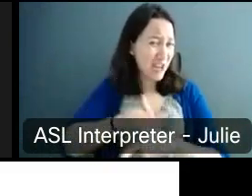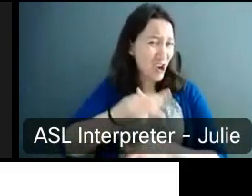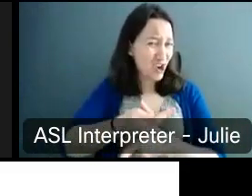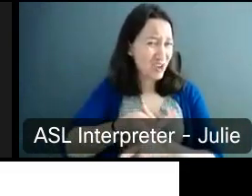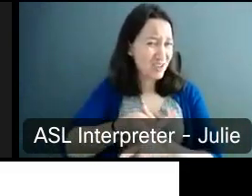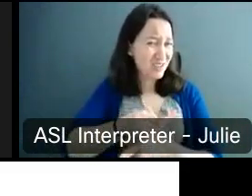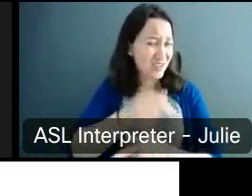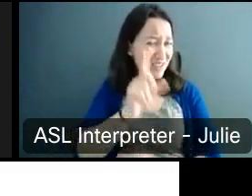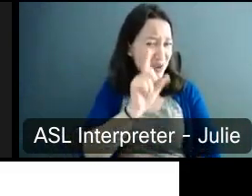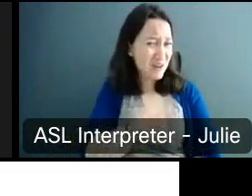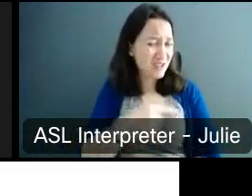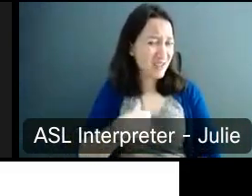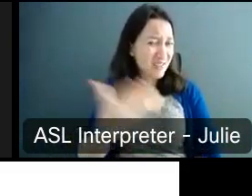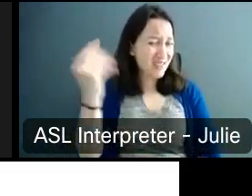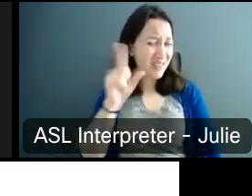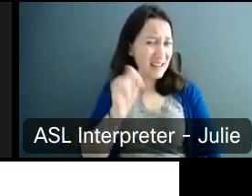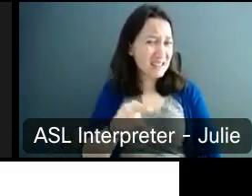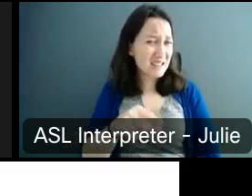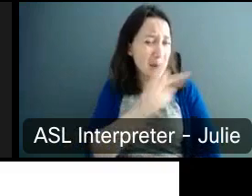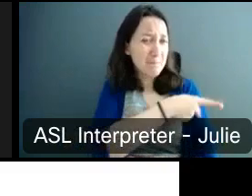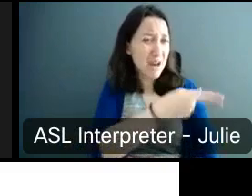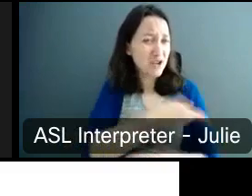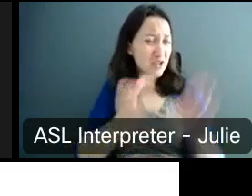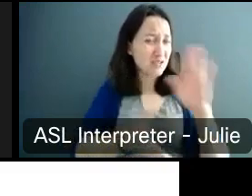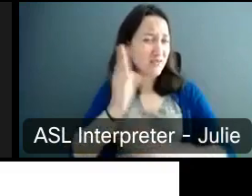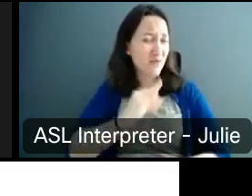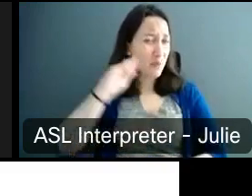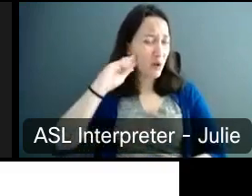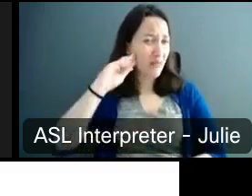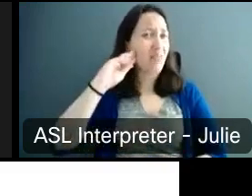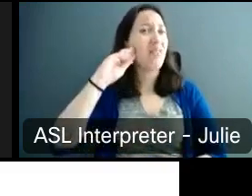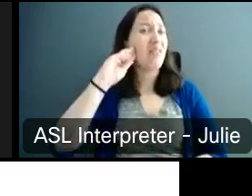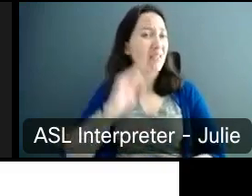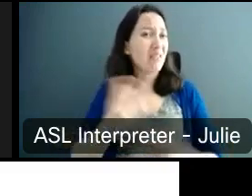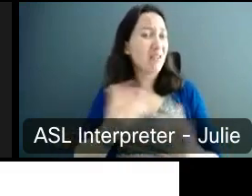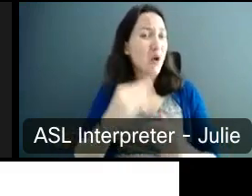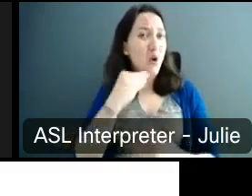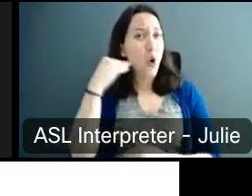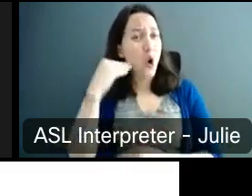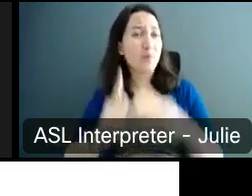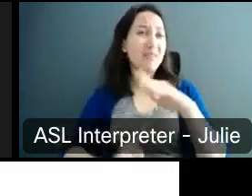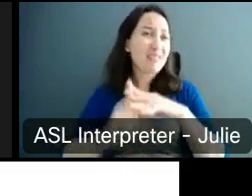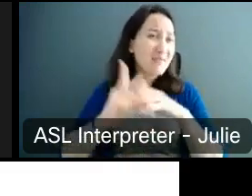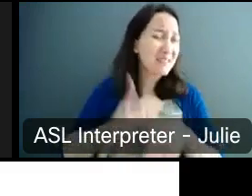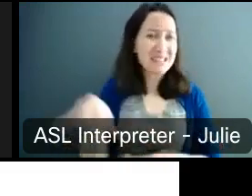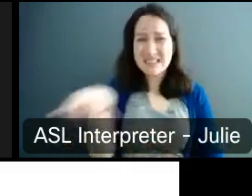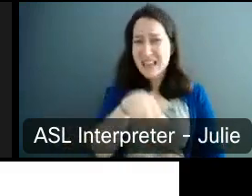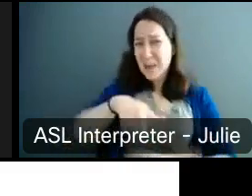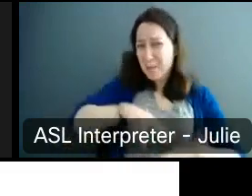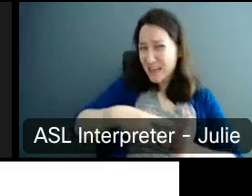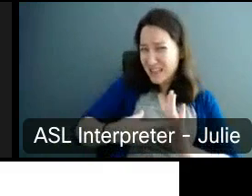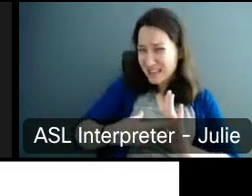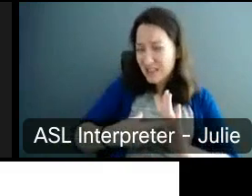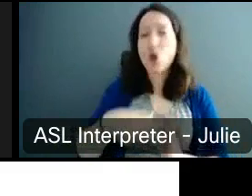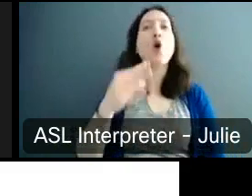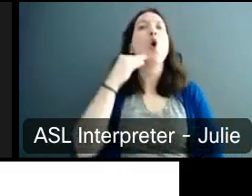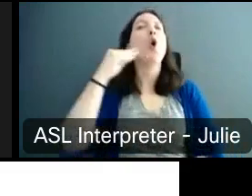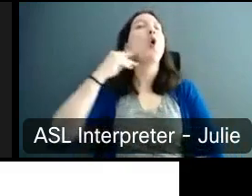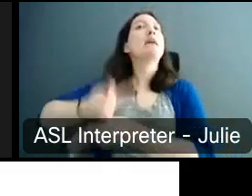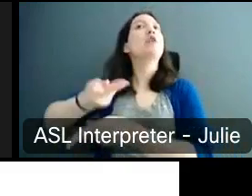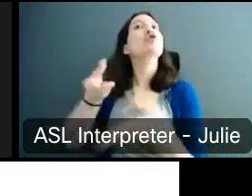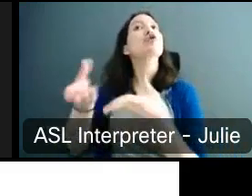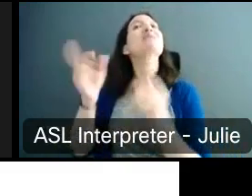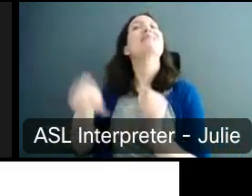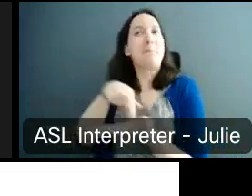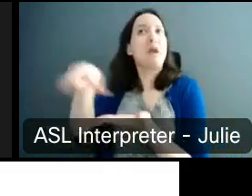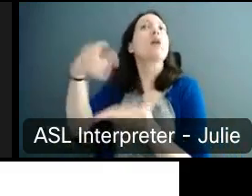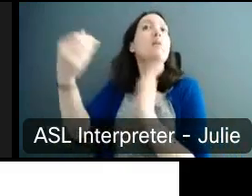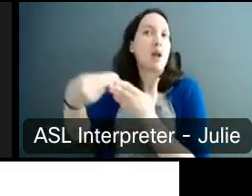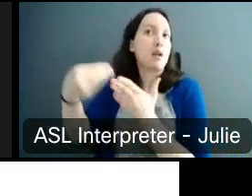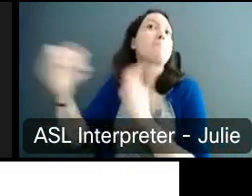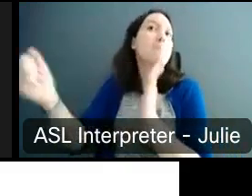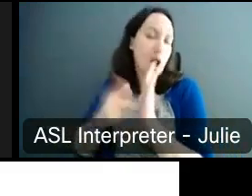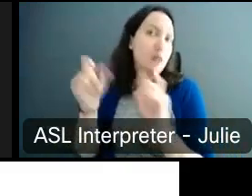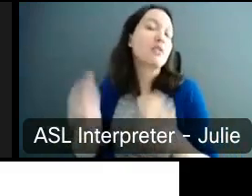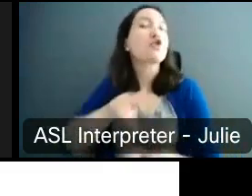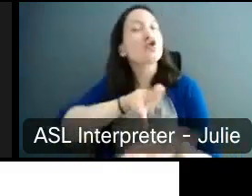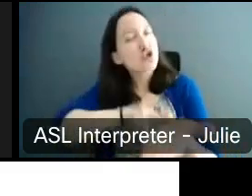That I asked when the patients are release and you said, you said, you know, I'm like, oh, yeah, home attendance is that the same, um, homecare services are reimbursable typically nursing and home health aid services.